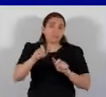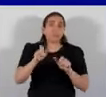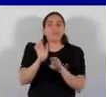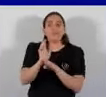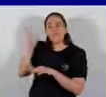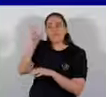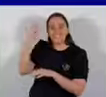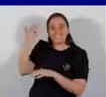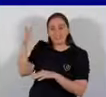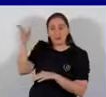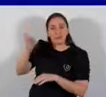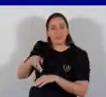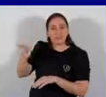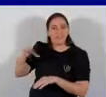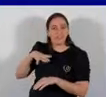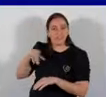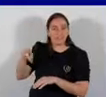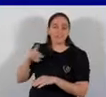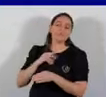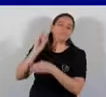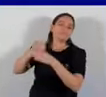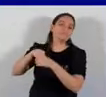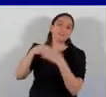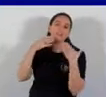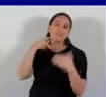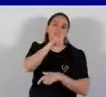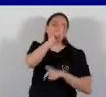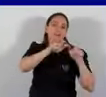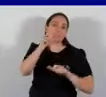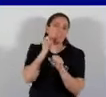They go on to explain 85% that is 70 percentage points